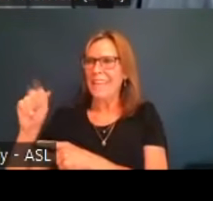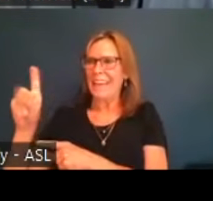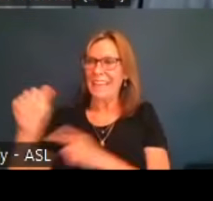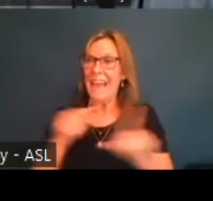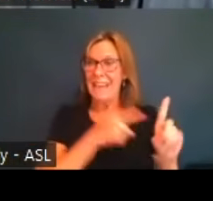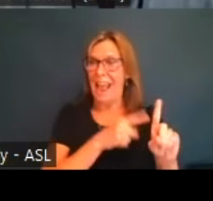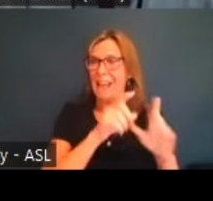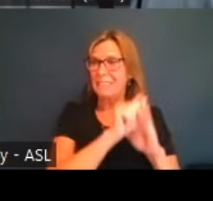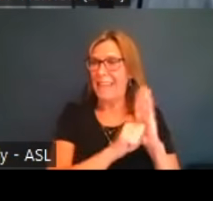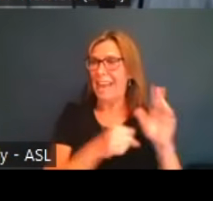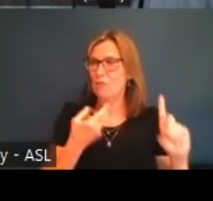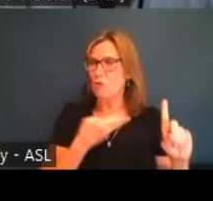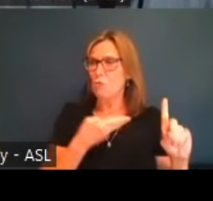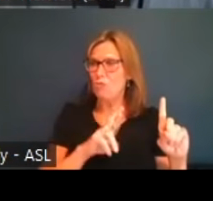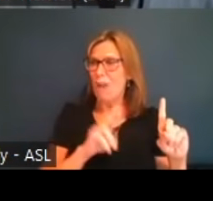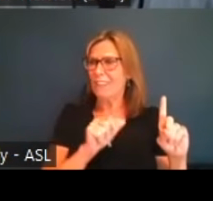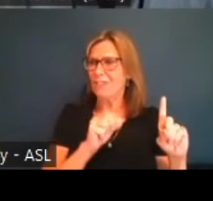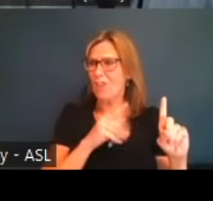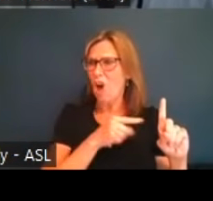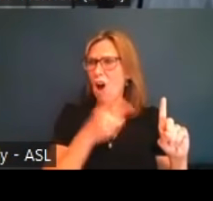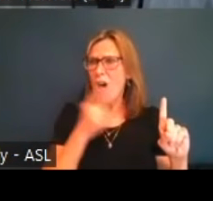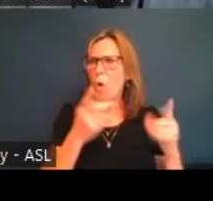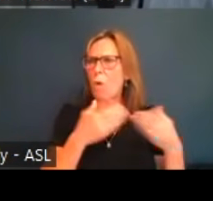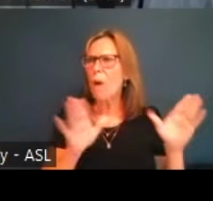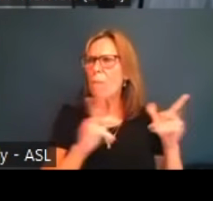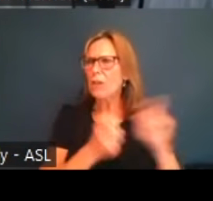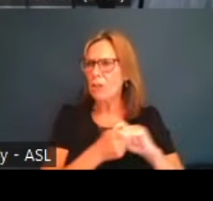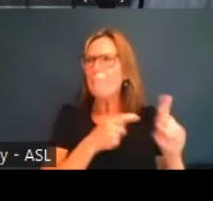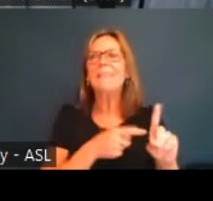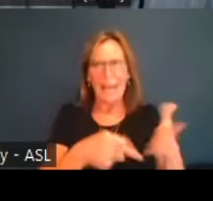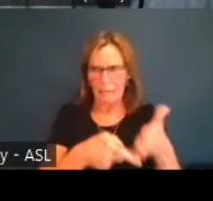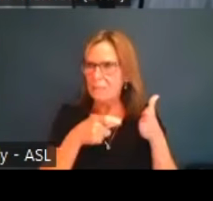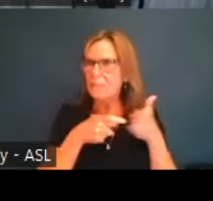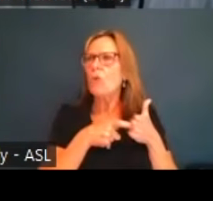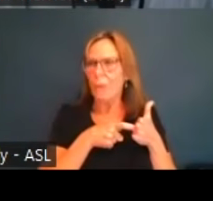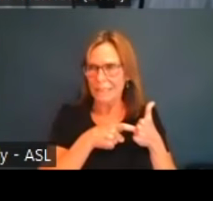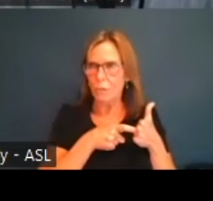owner, the public entity that owns that sidewalk to make the curb cut or do whatever would need to be done to make it